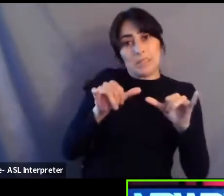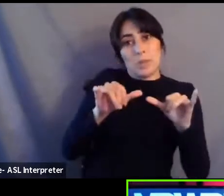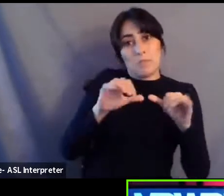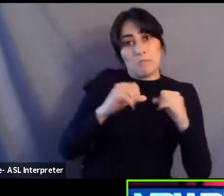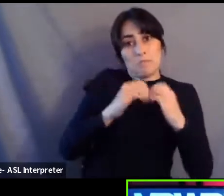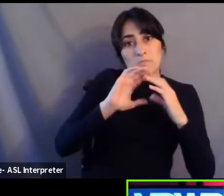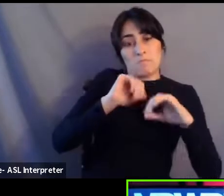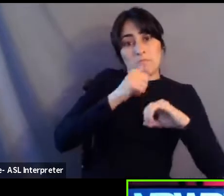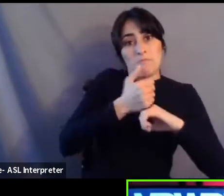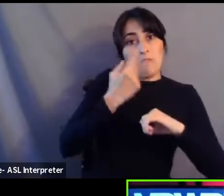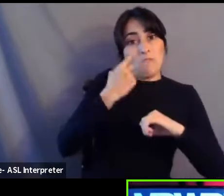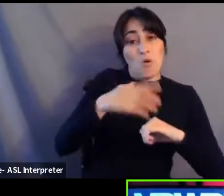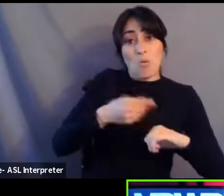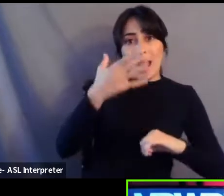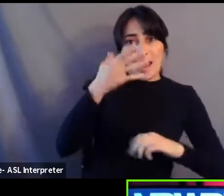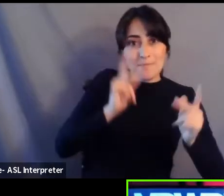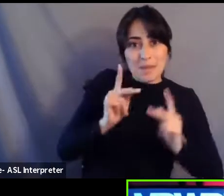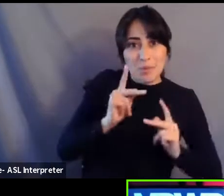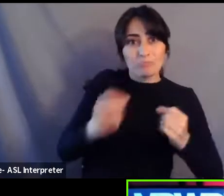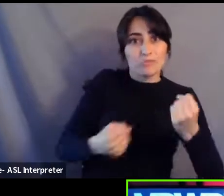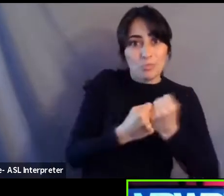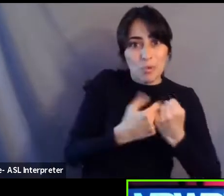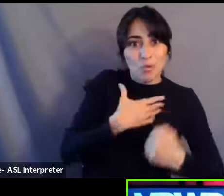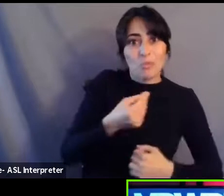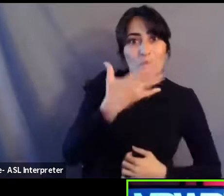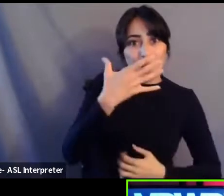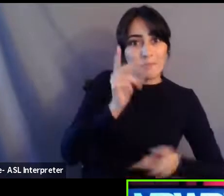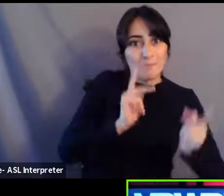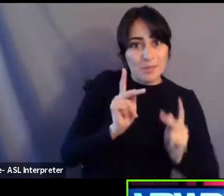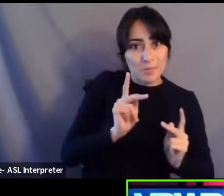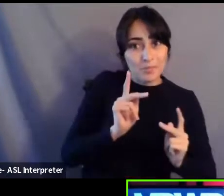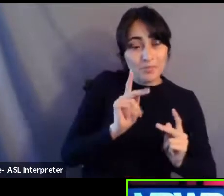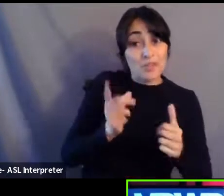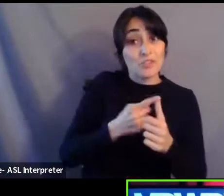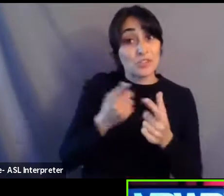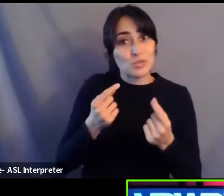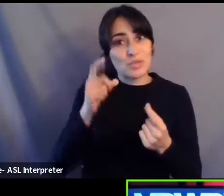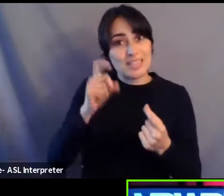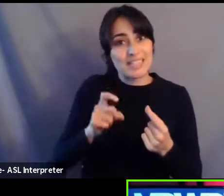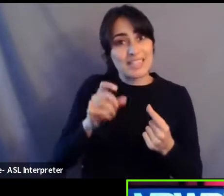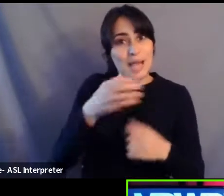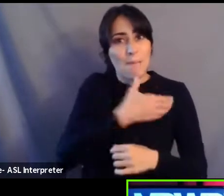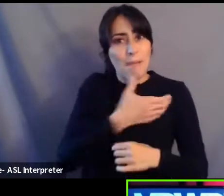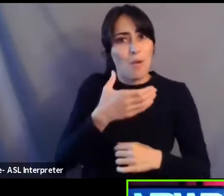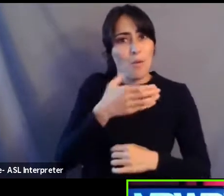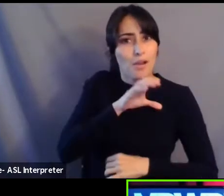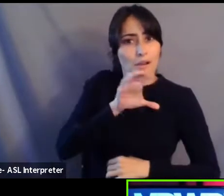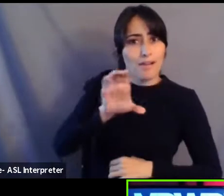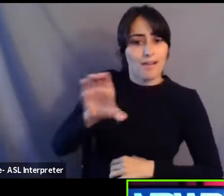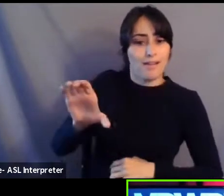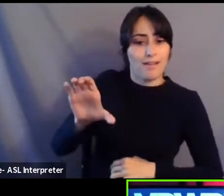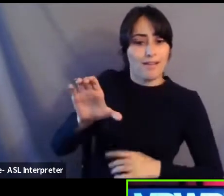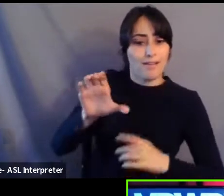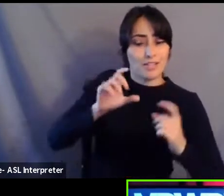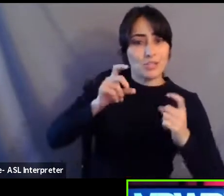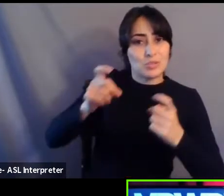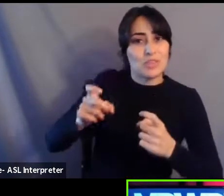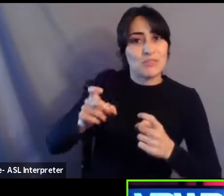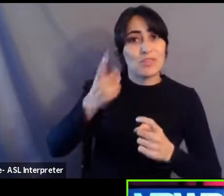sustain White people, there needs to be a transfer of power in order for real change to happen